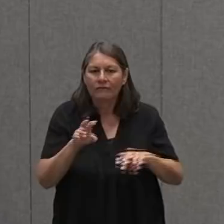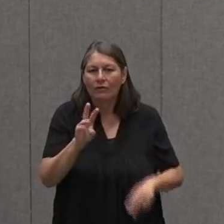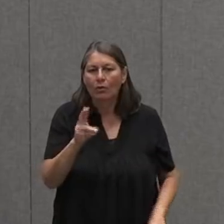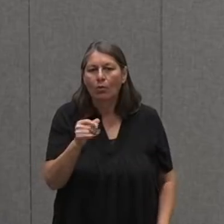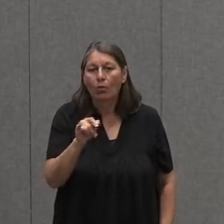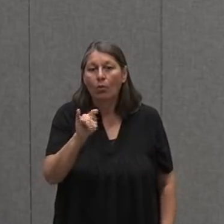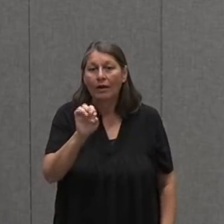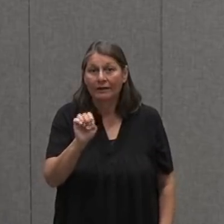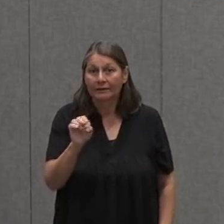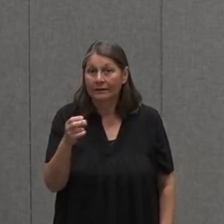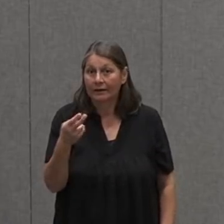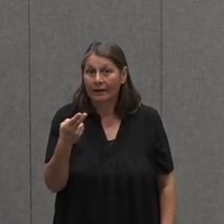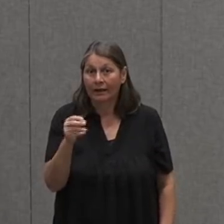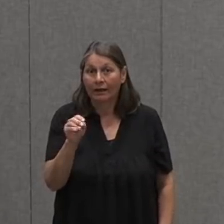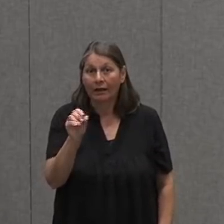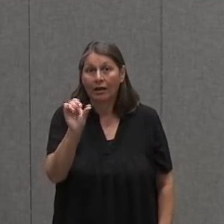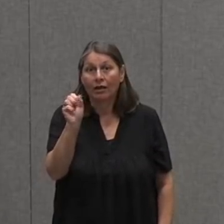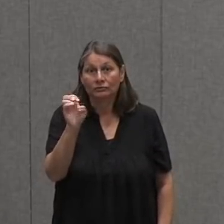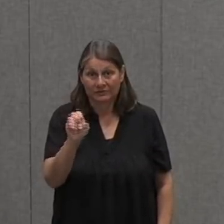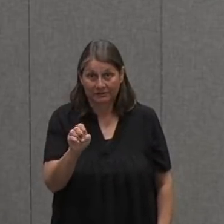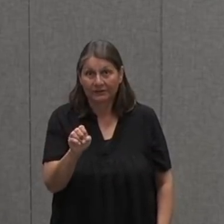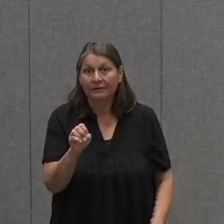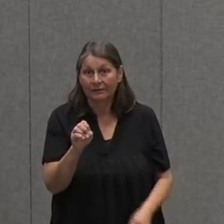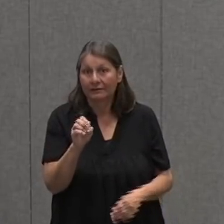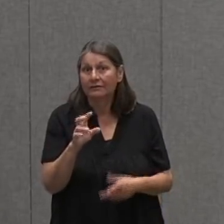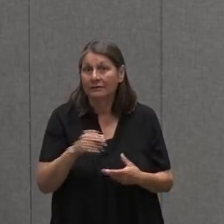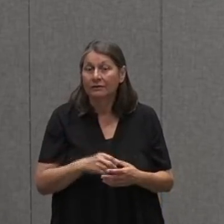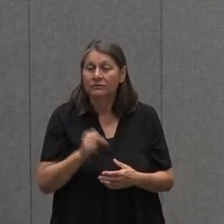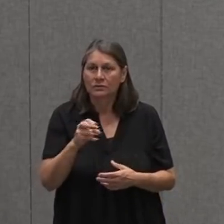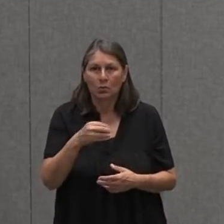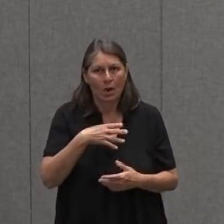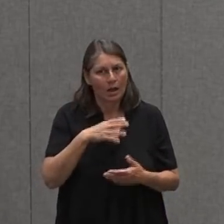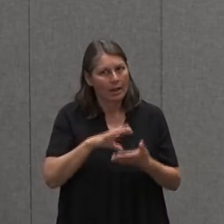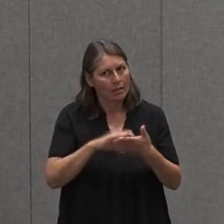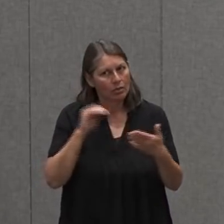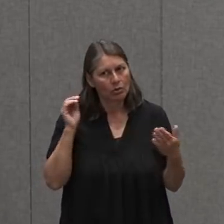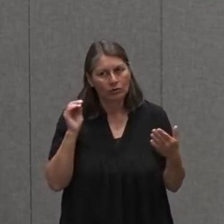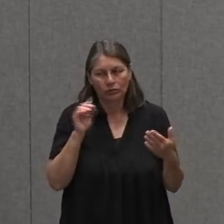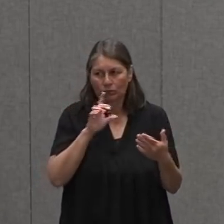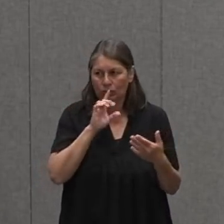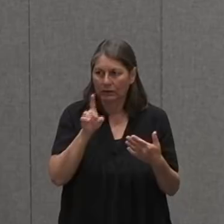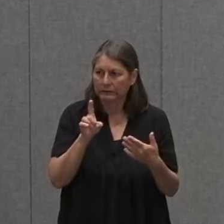And I learned it very fast in a little bit of an uncomfortable way, but we did okay and we moved on